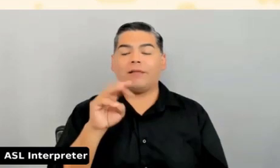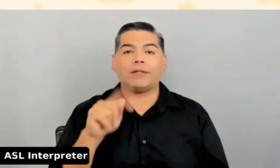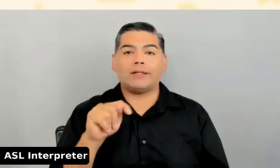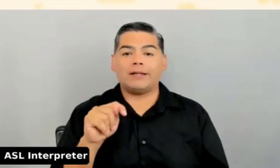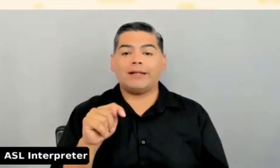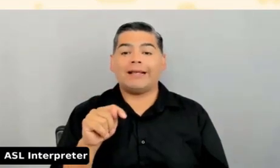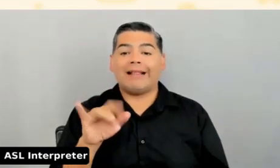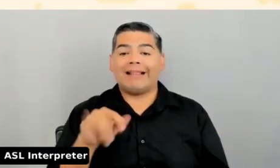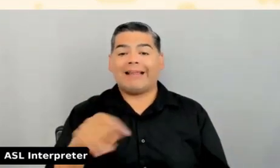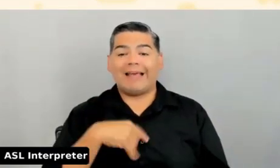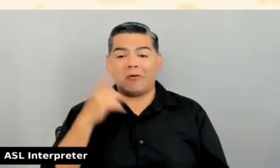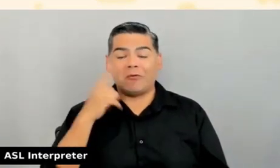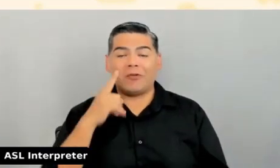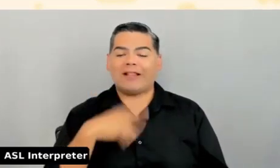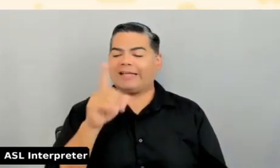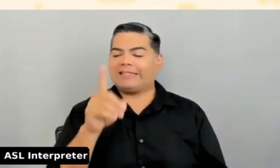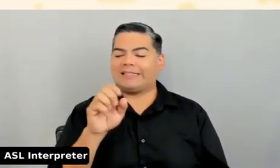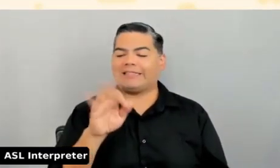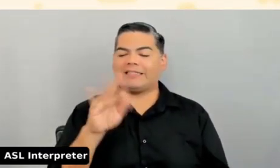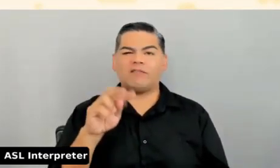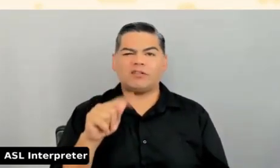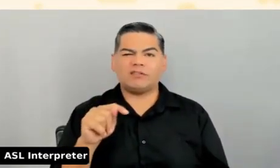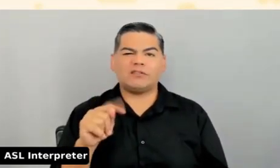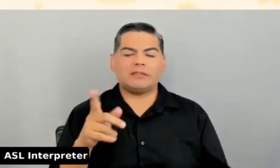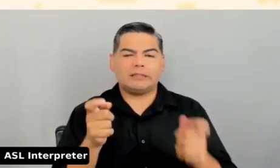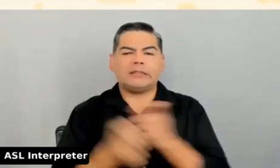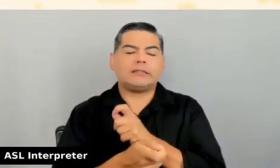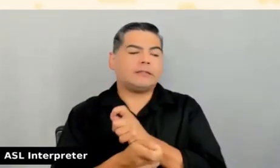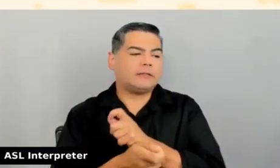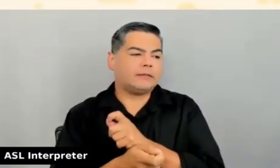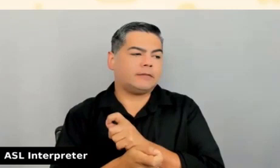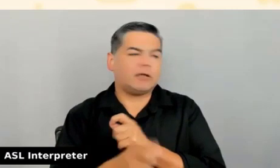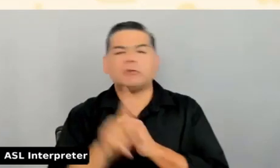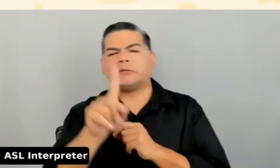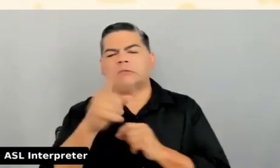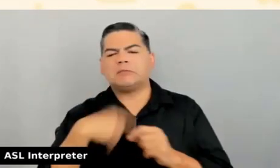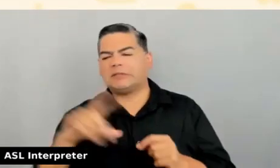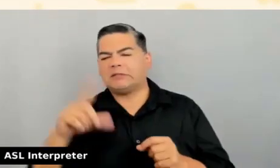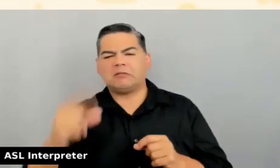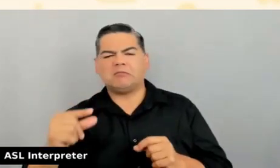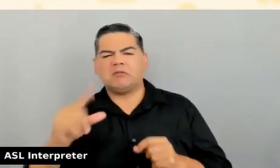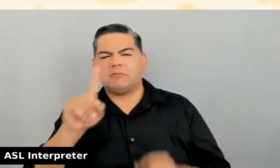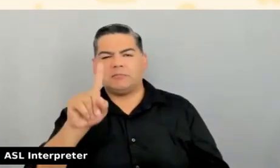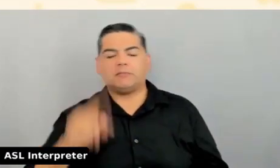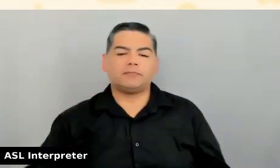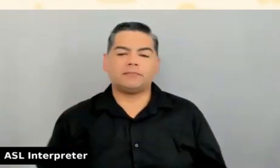I will default my element to .. I'm actually going to grab a smaller element. Here we are.